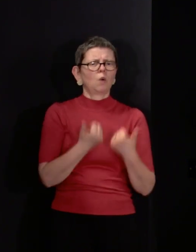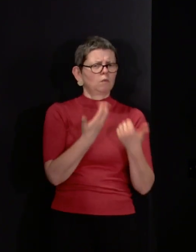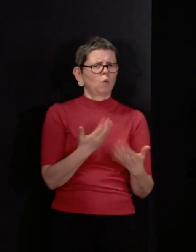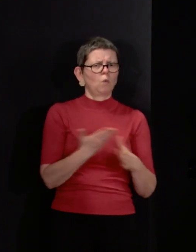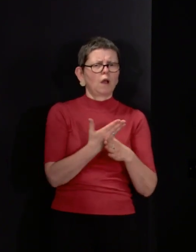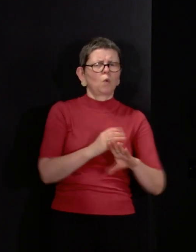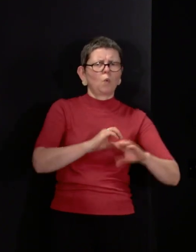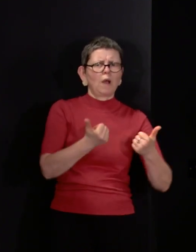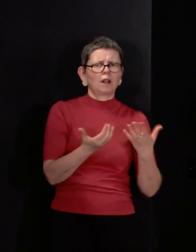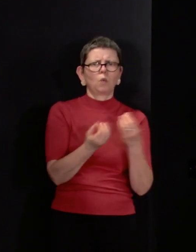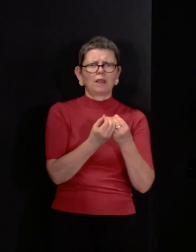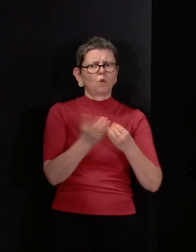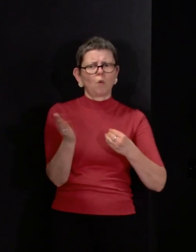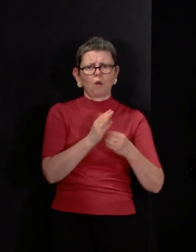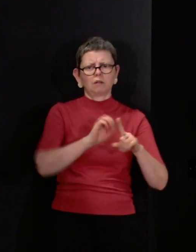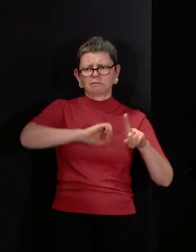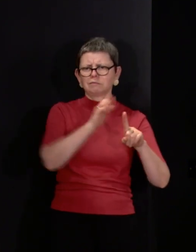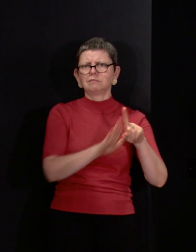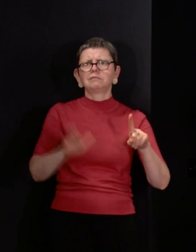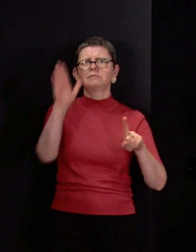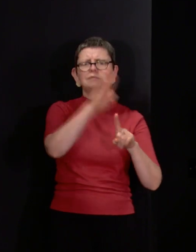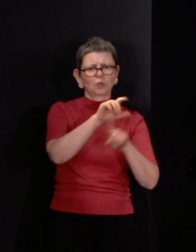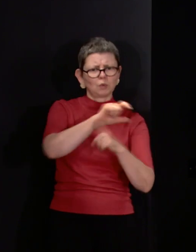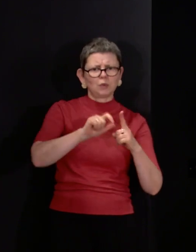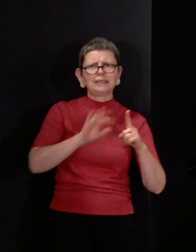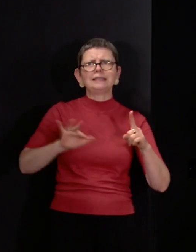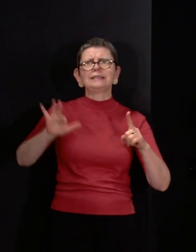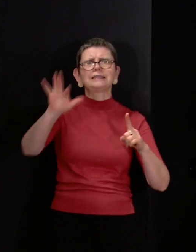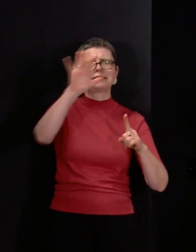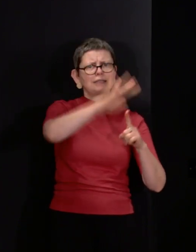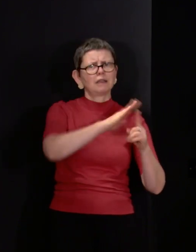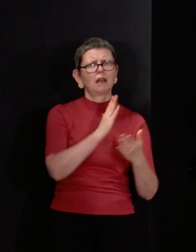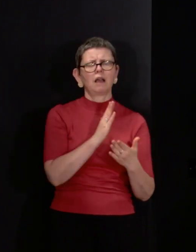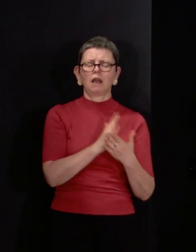the communities that we serve, and we be would be very clear that anything that we do do